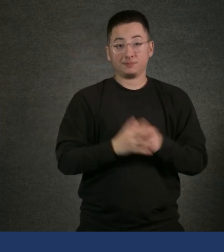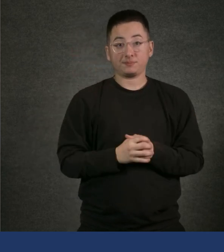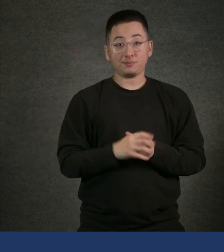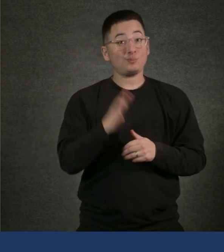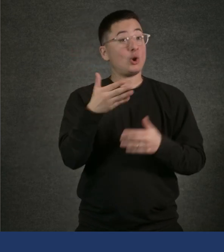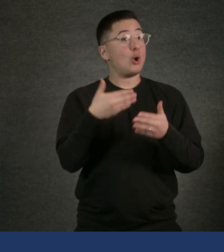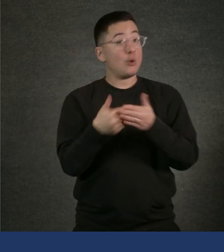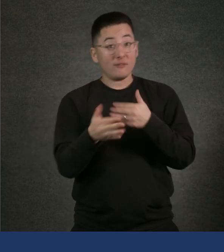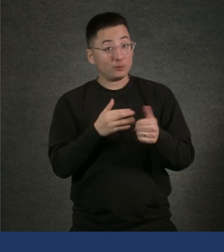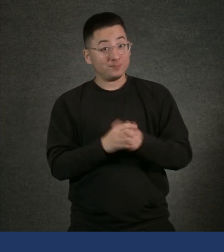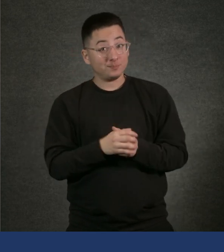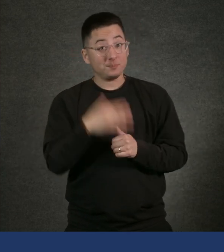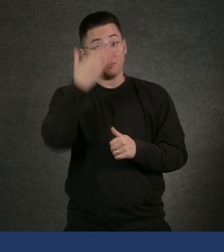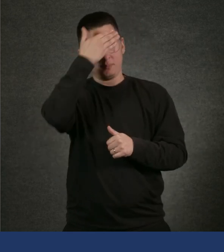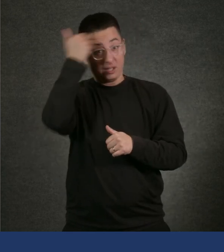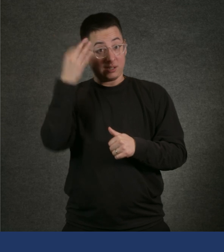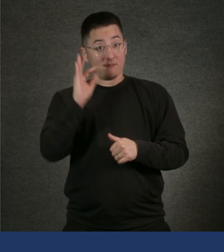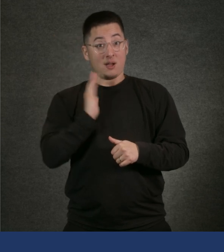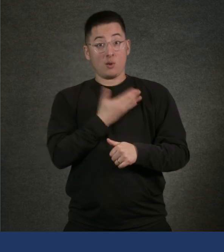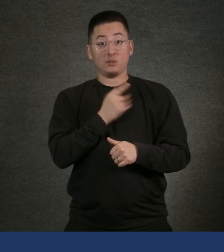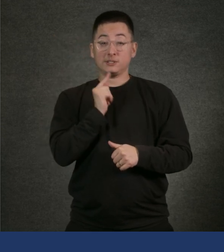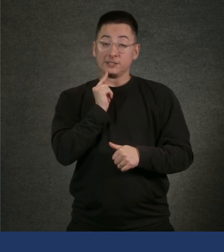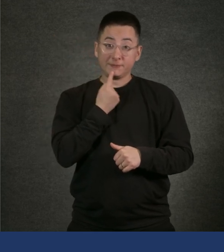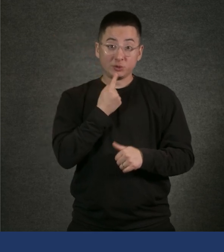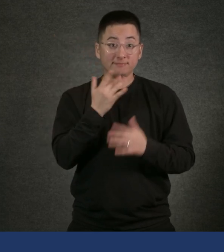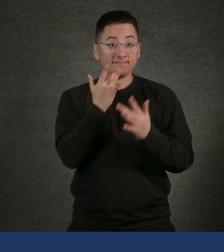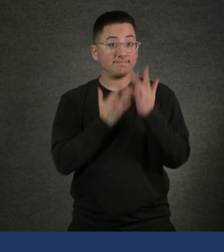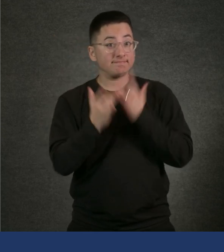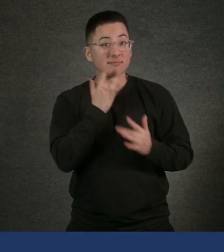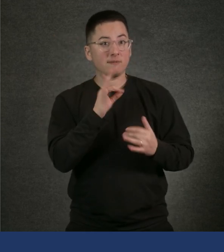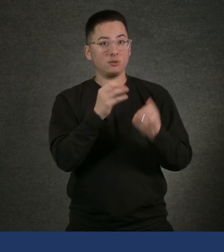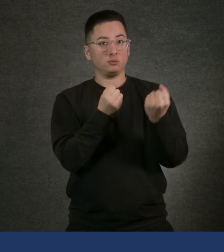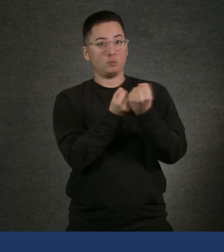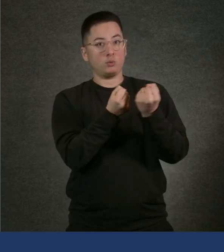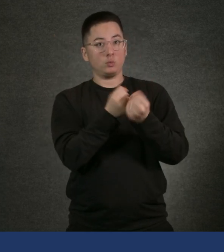However, due to our severe shortage of support workers,